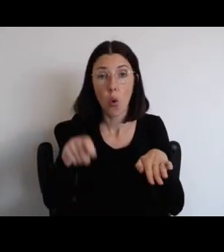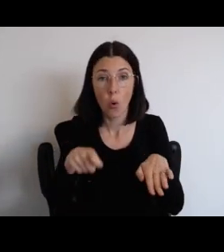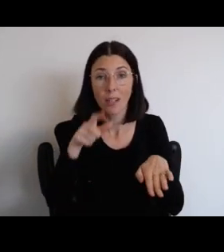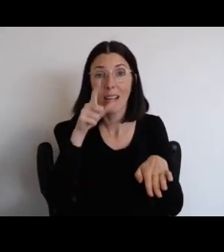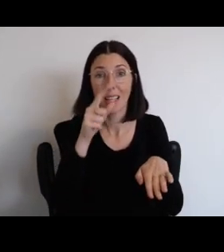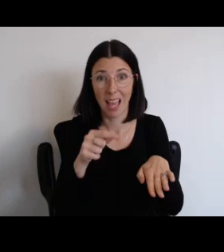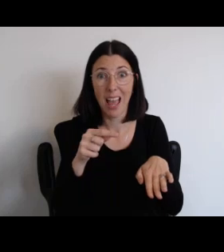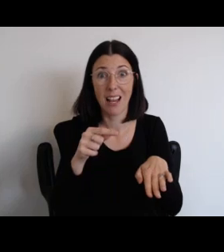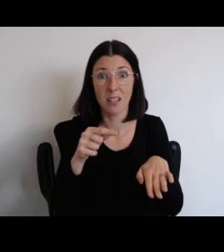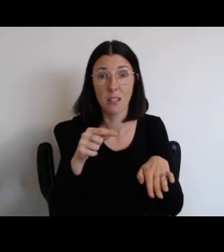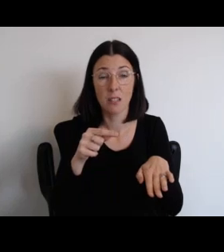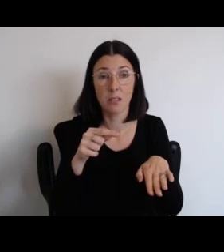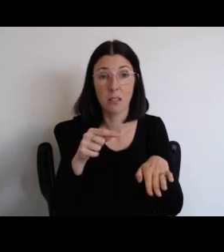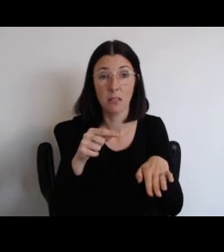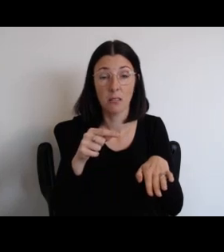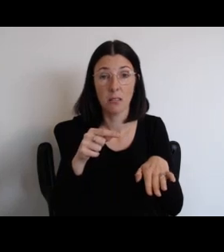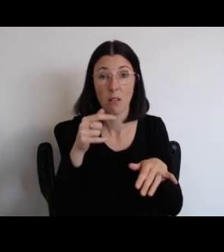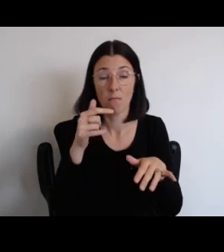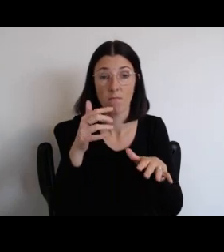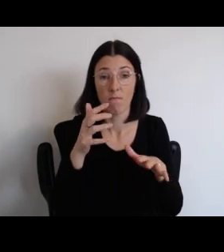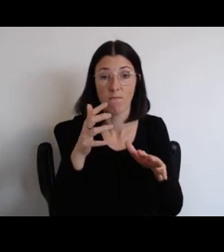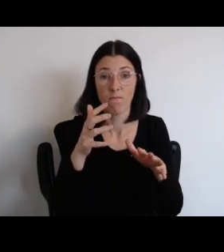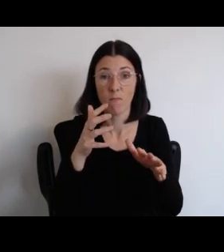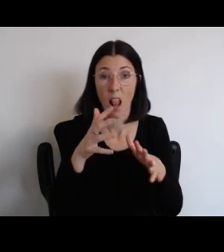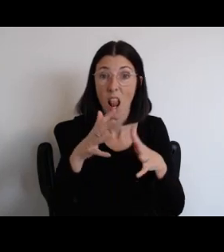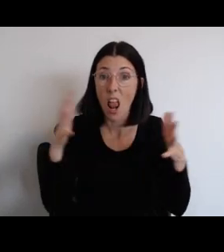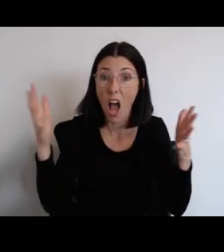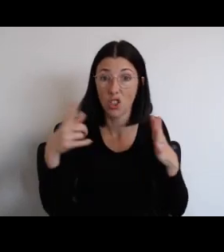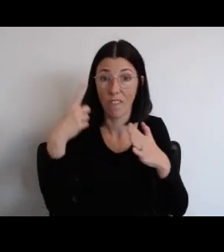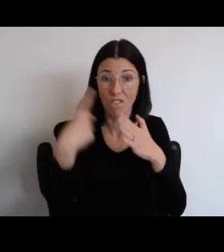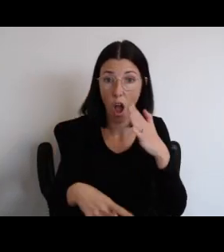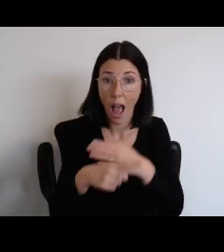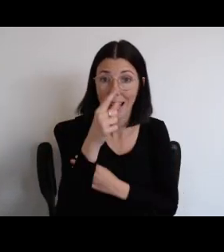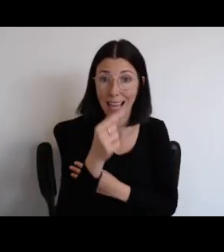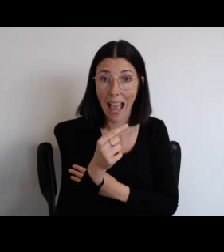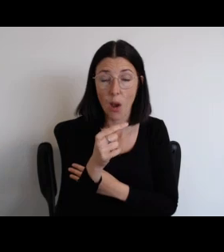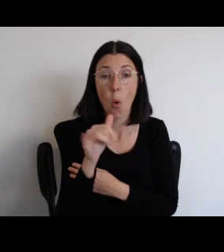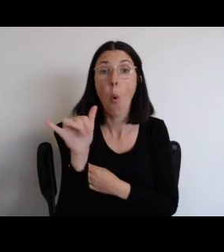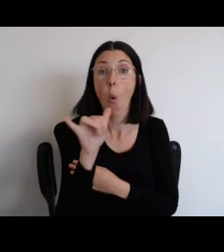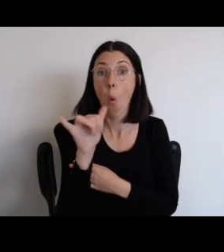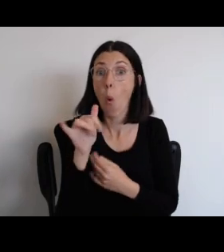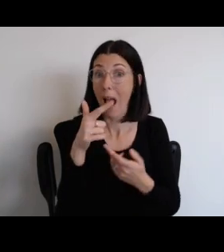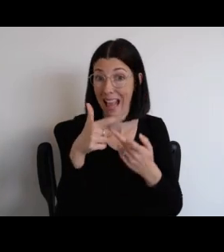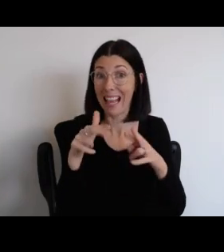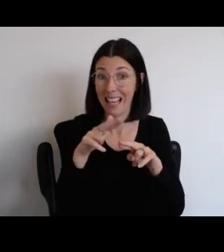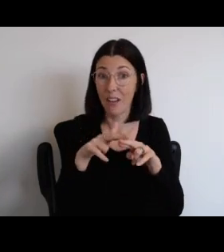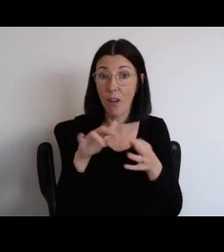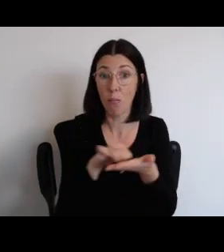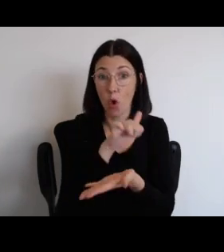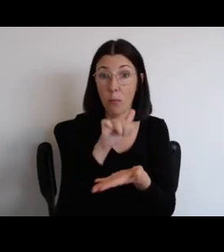um larger fines and if appropriate imprisonment for the person who breached the orders so they're